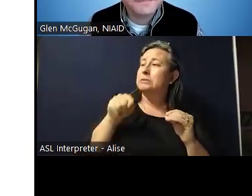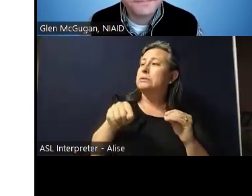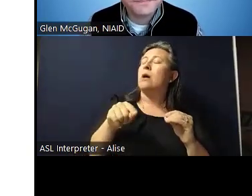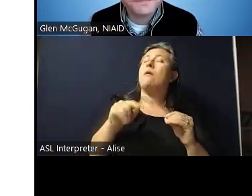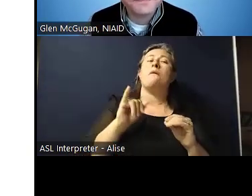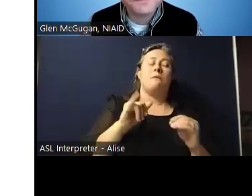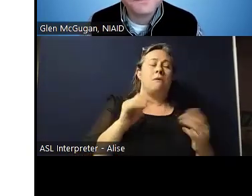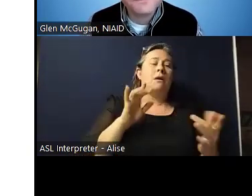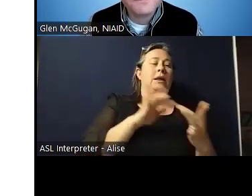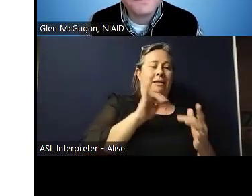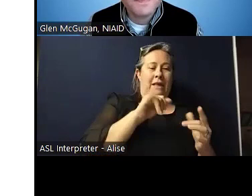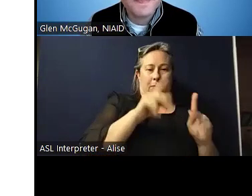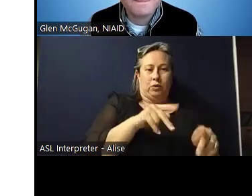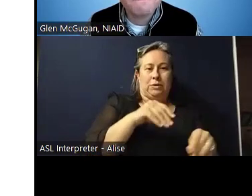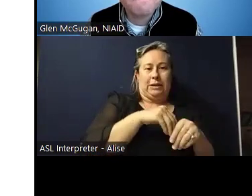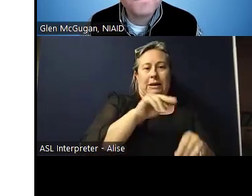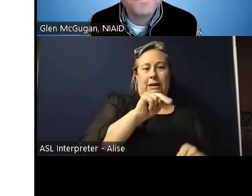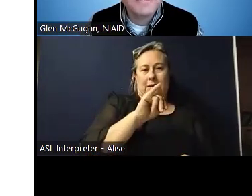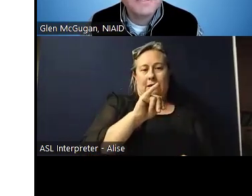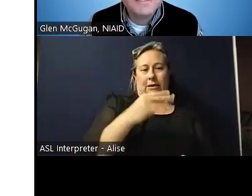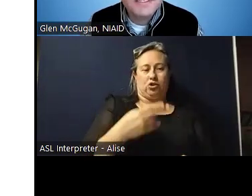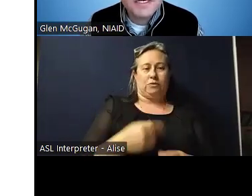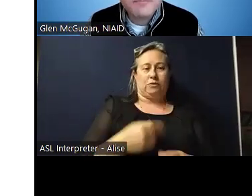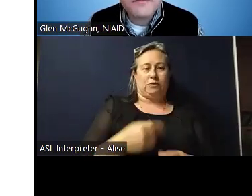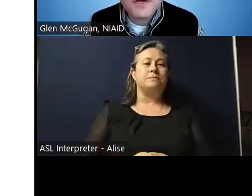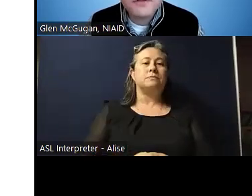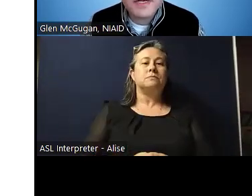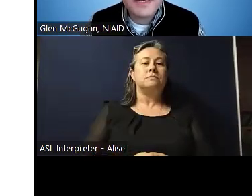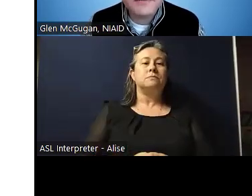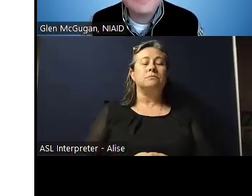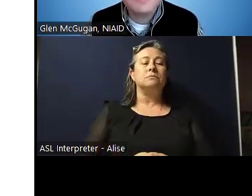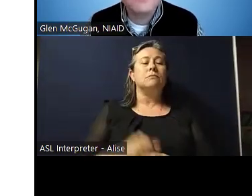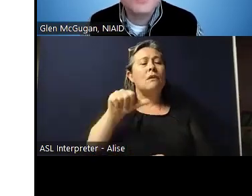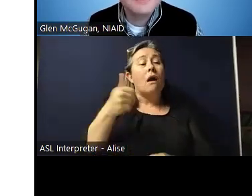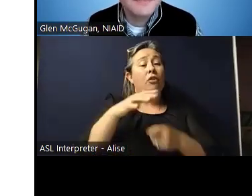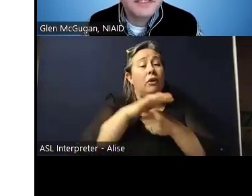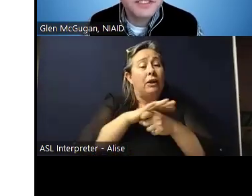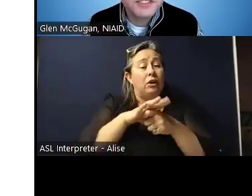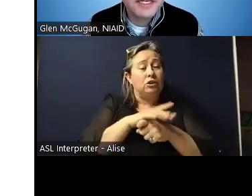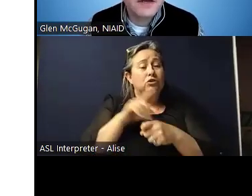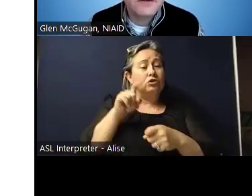A couple of other areas that you should definitely check out